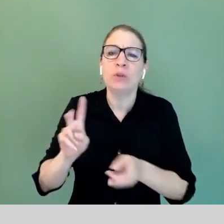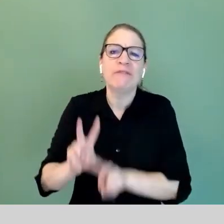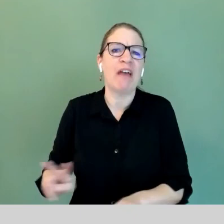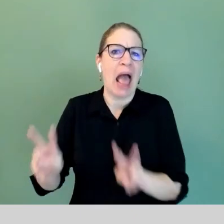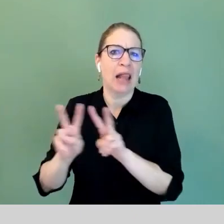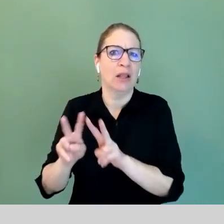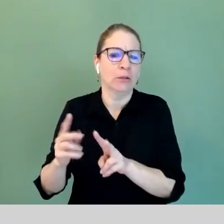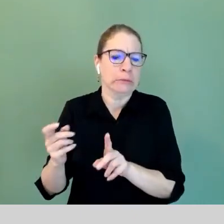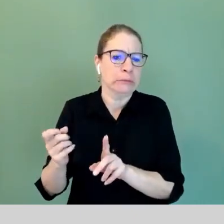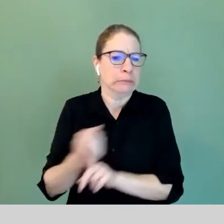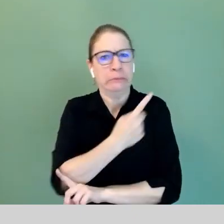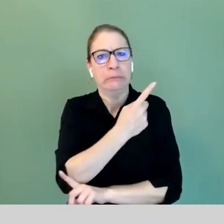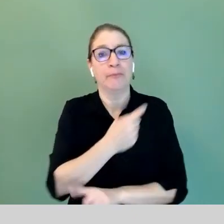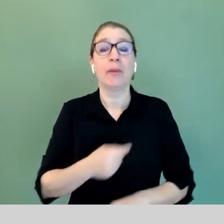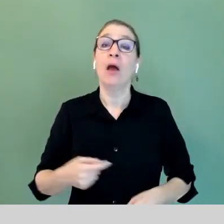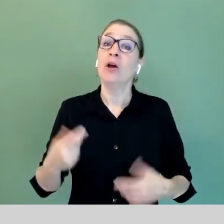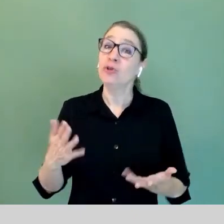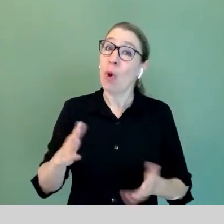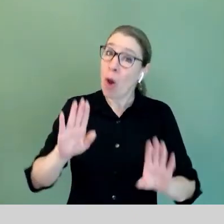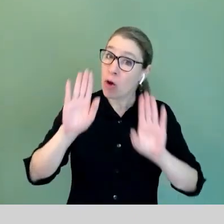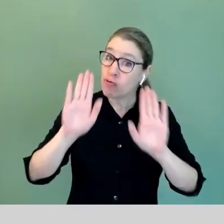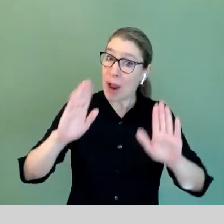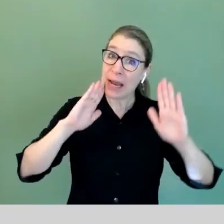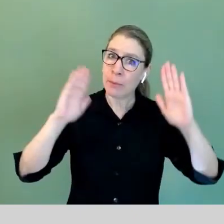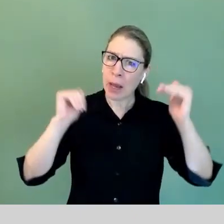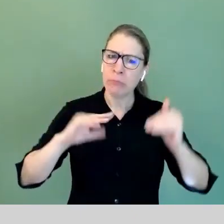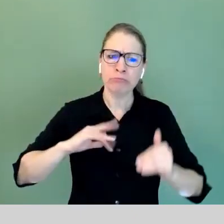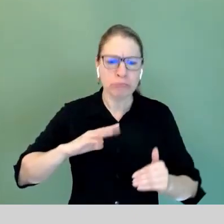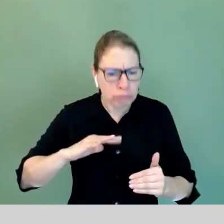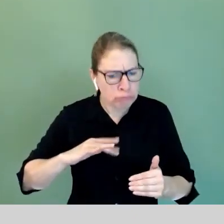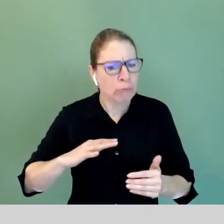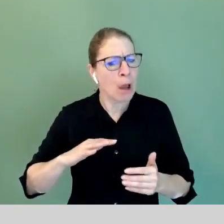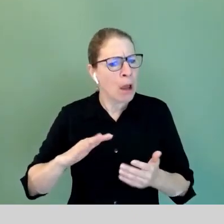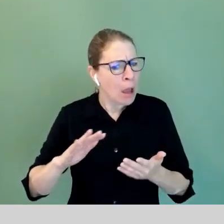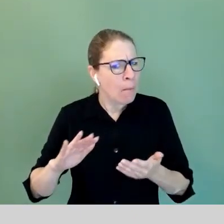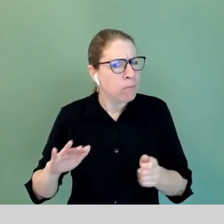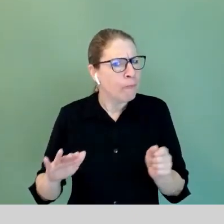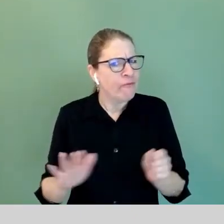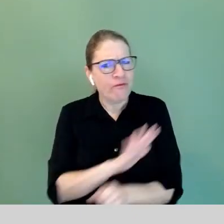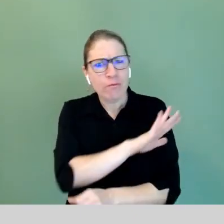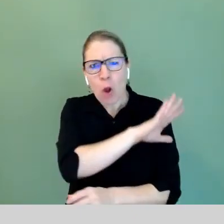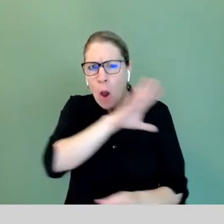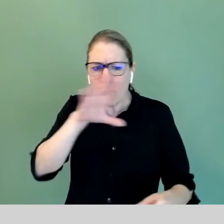So Great Expectations is fairly comprehensive, it comes with these built-in reports, which is cool.